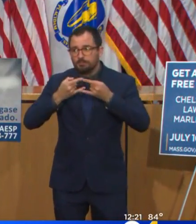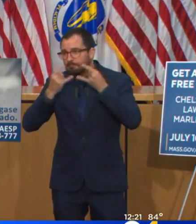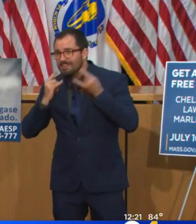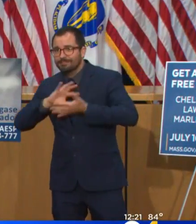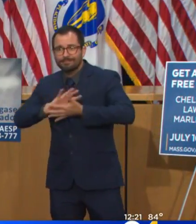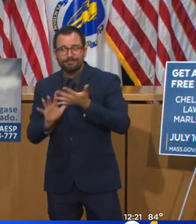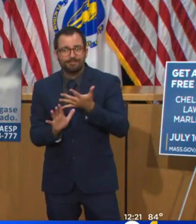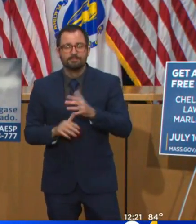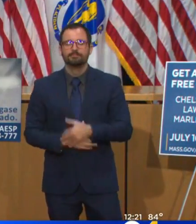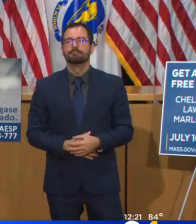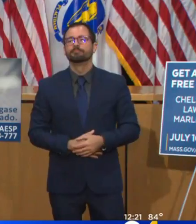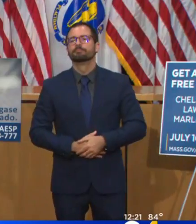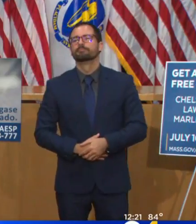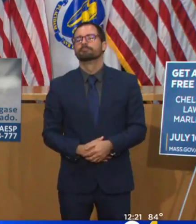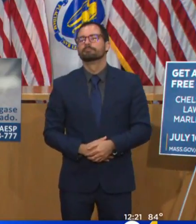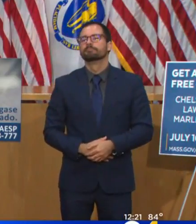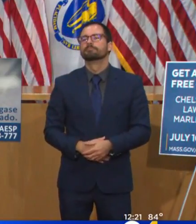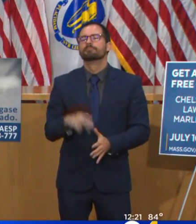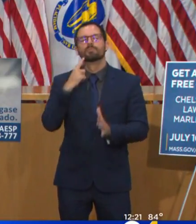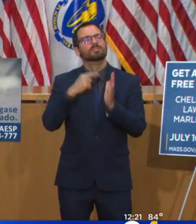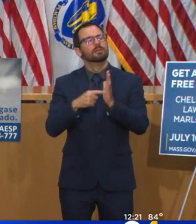NEED TO BE ABLE TO OPEN.